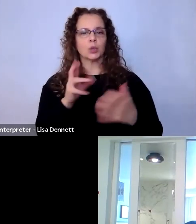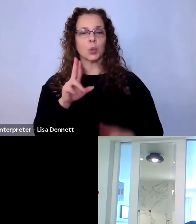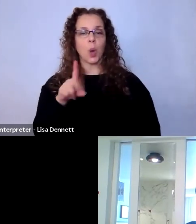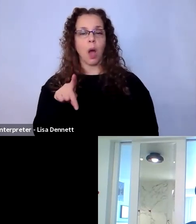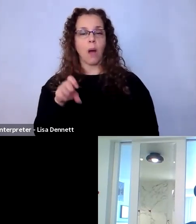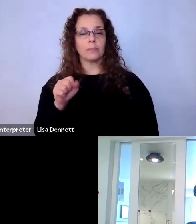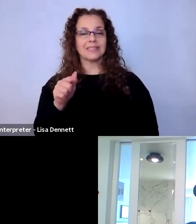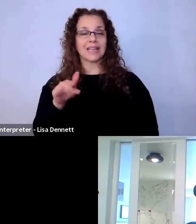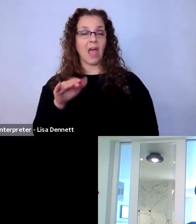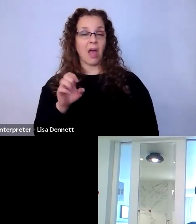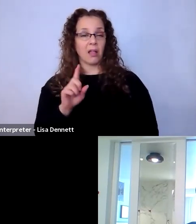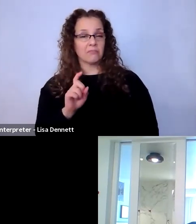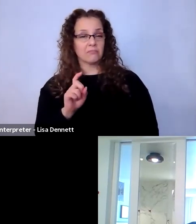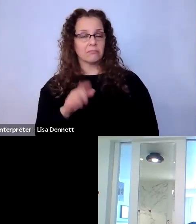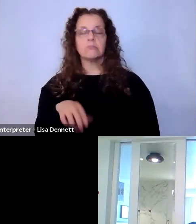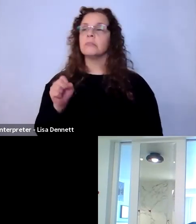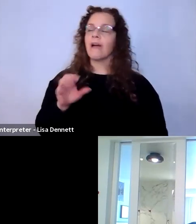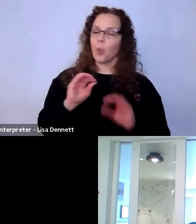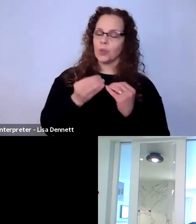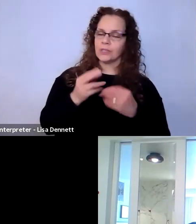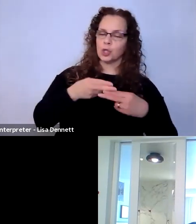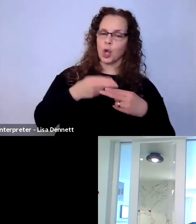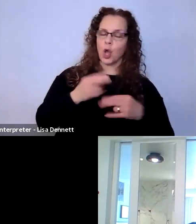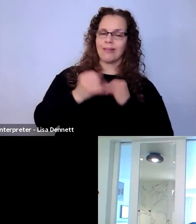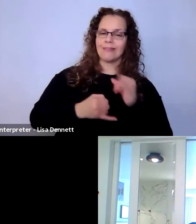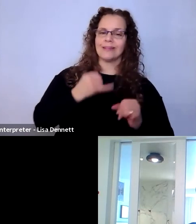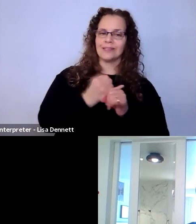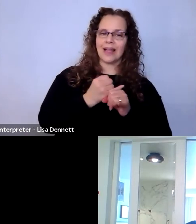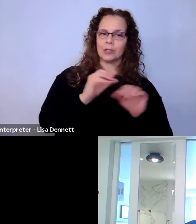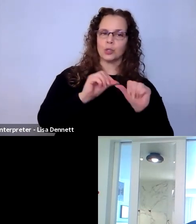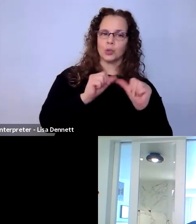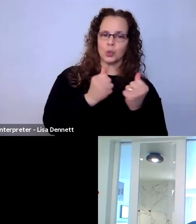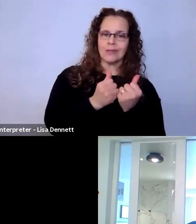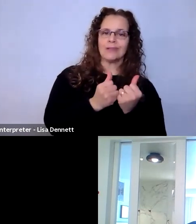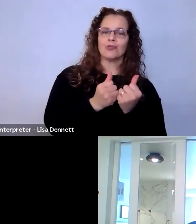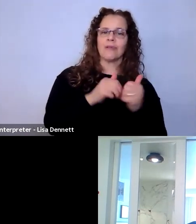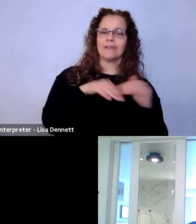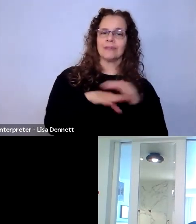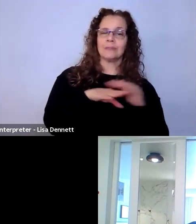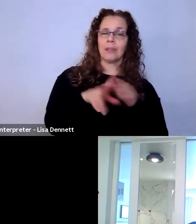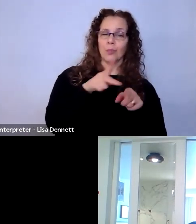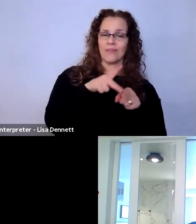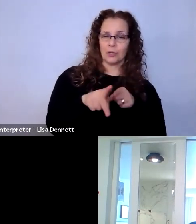Jennison Asuncion: There is an organization called the International Association of accessibility professionals, which is the credentialing